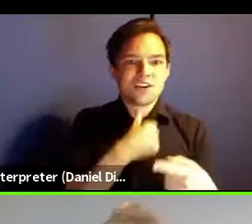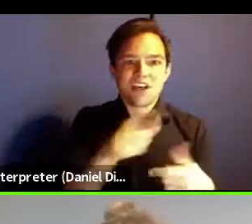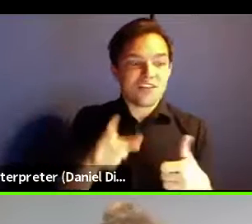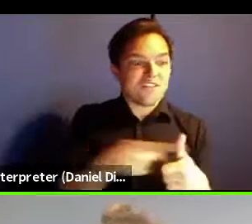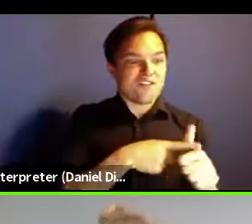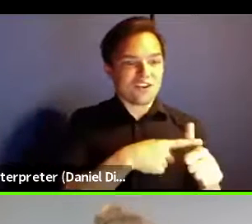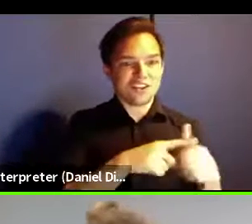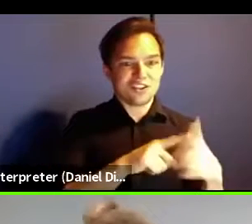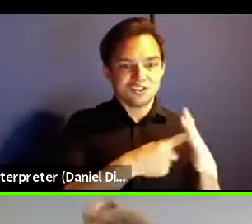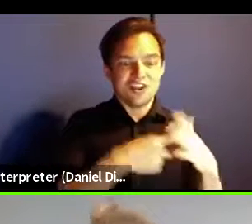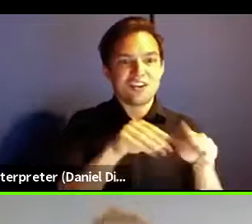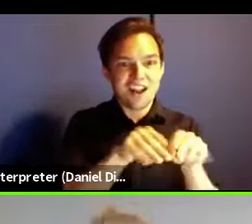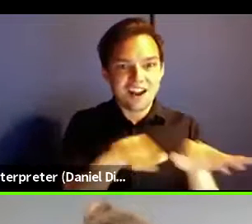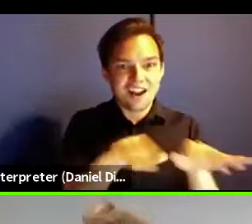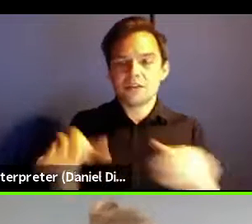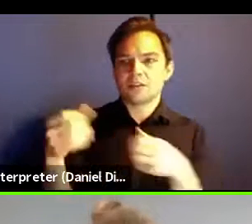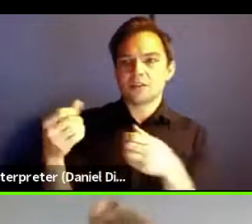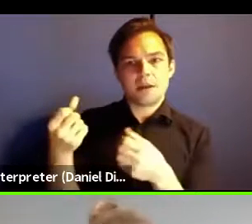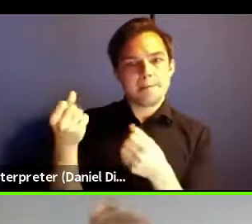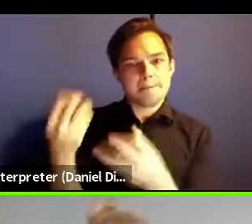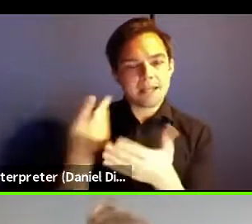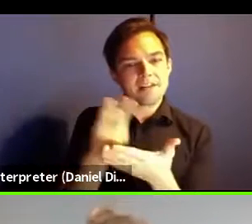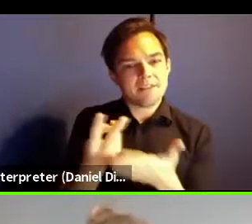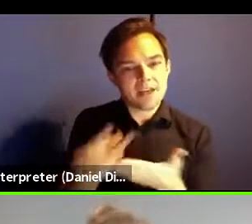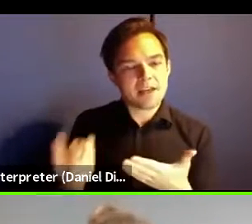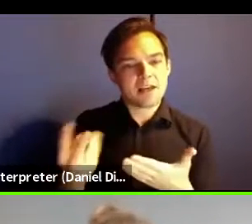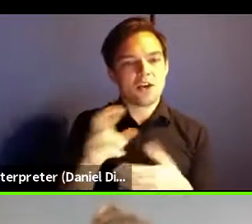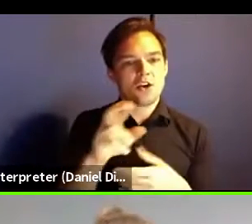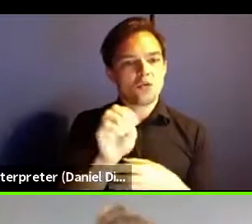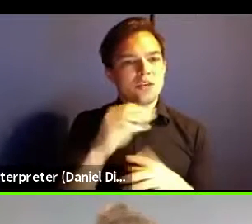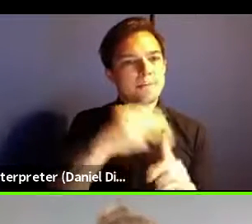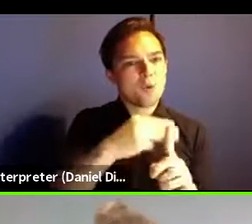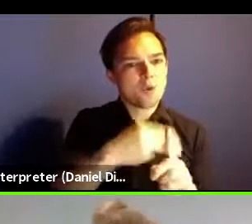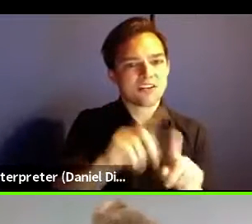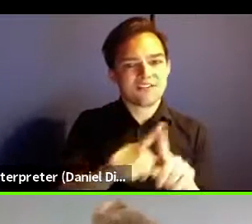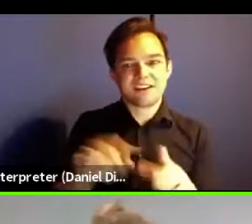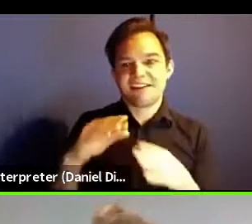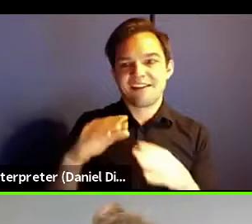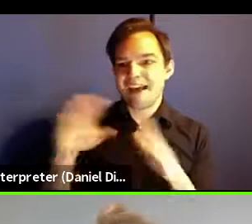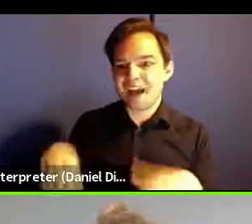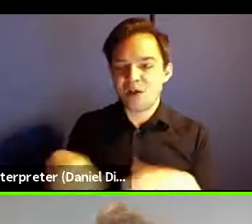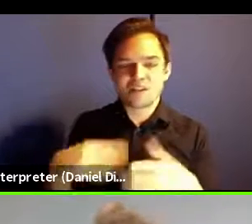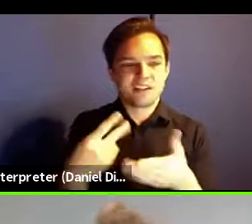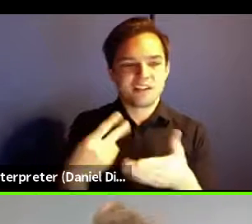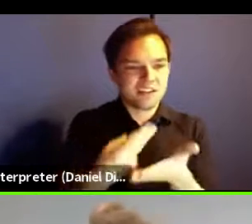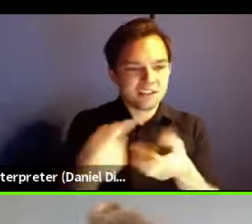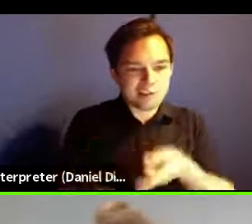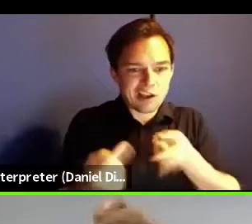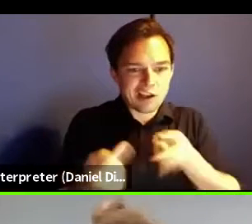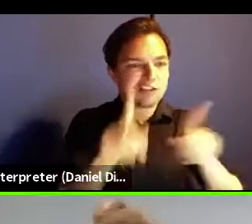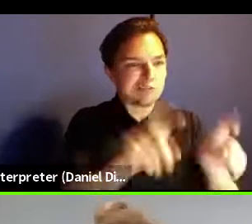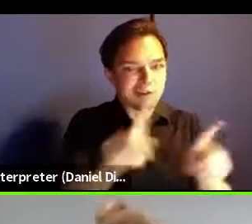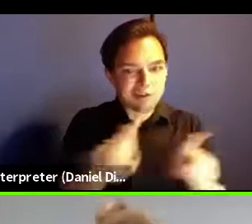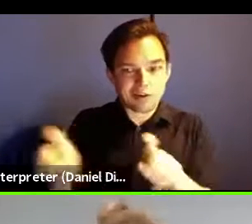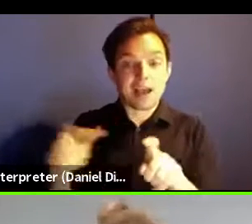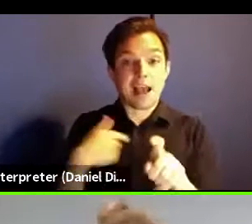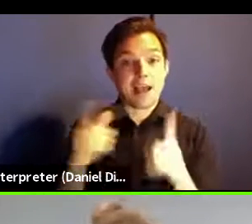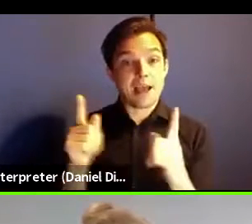There was a lot of failures and remortgaging of houses to make this happen. And a lot of learning, I mean, I met Frances West in 2007.